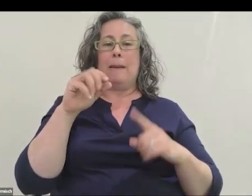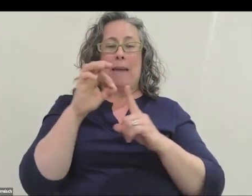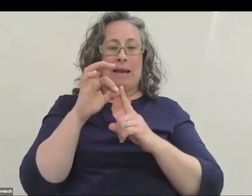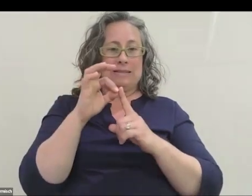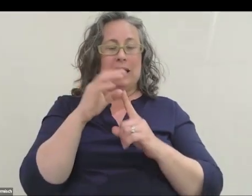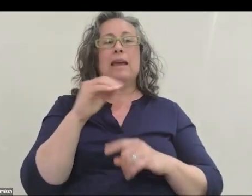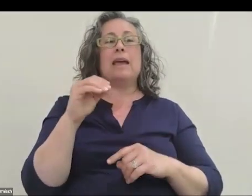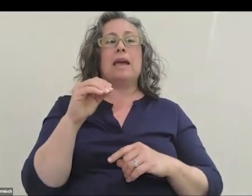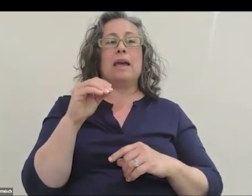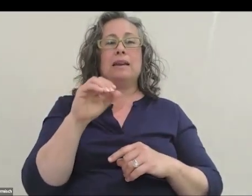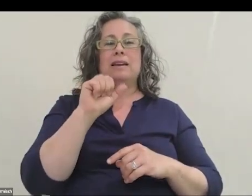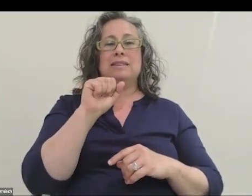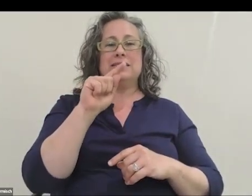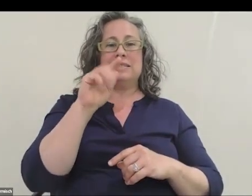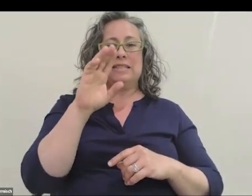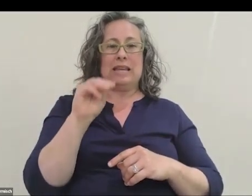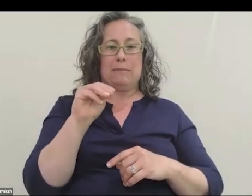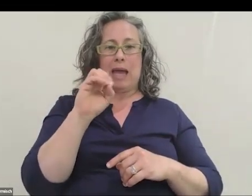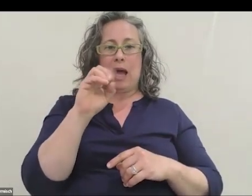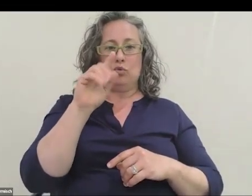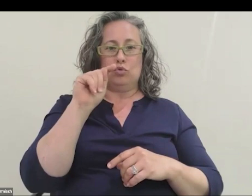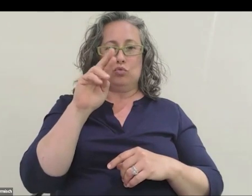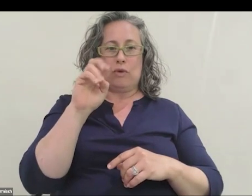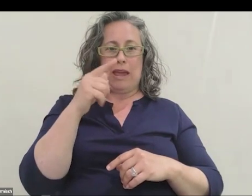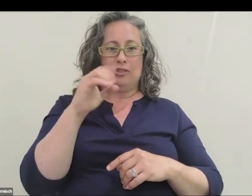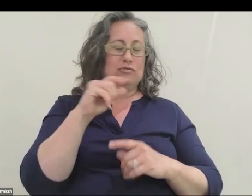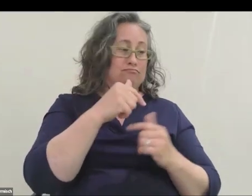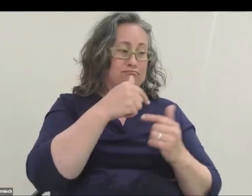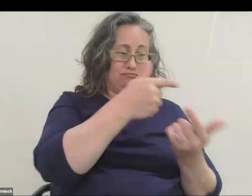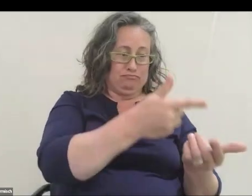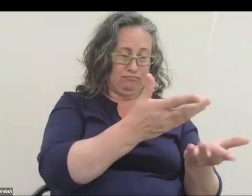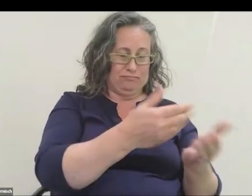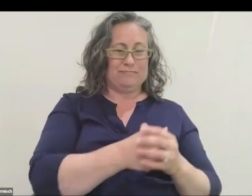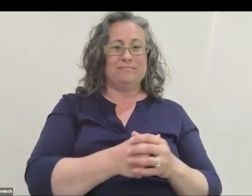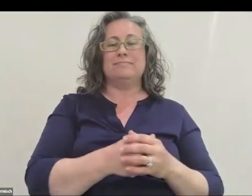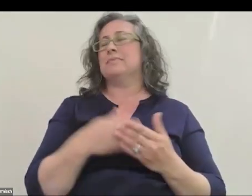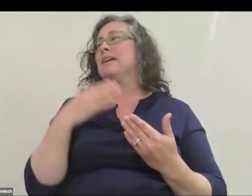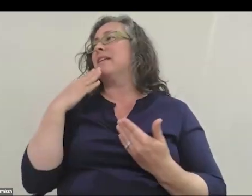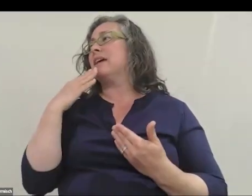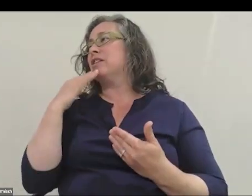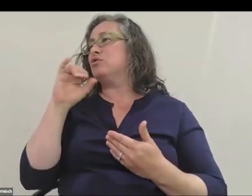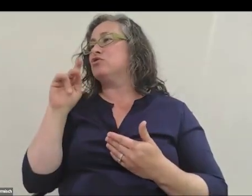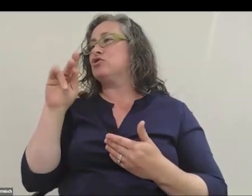and director of STEAM Outreach at the IAAA. Over to you, Rayan.